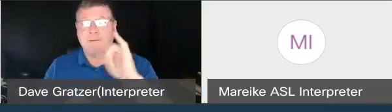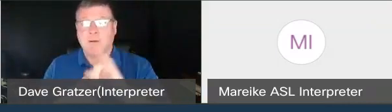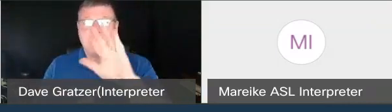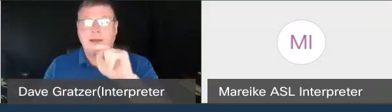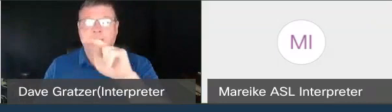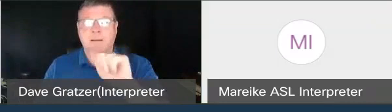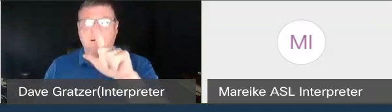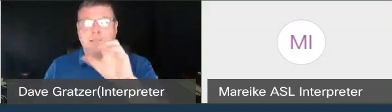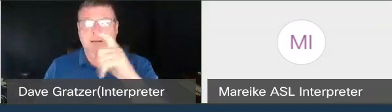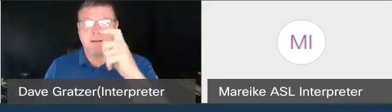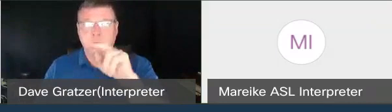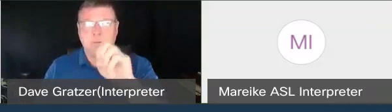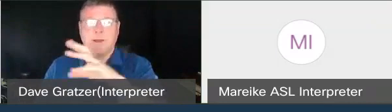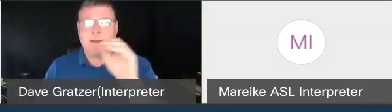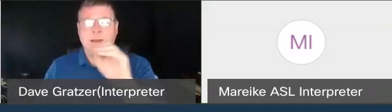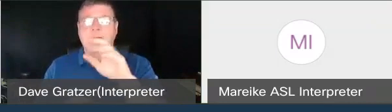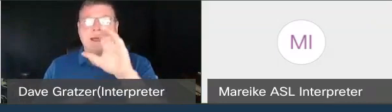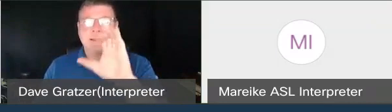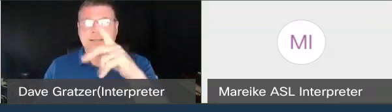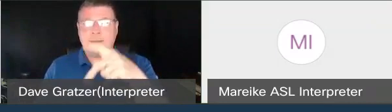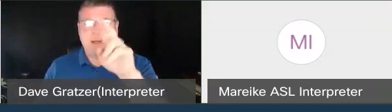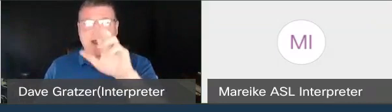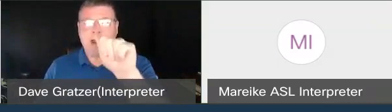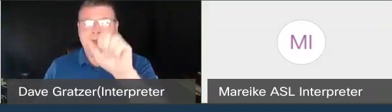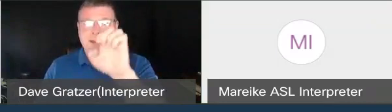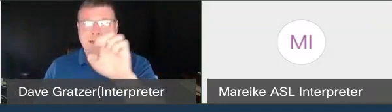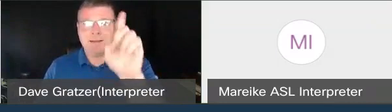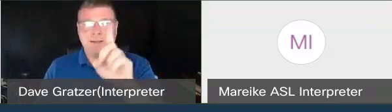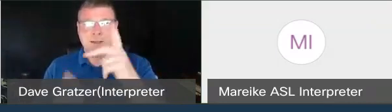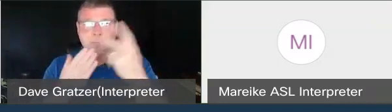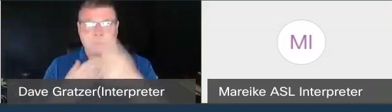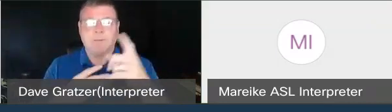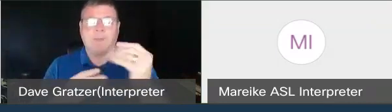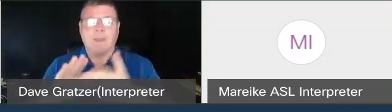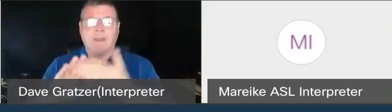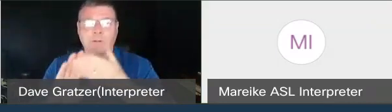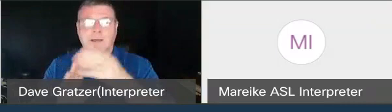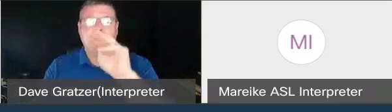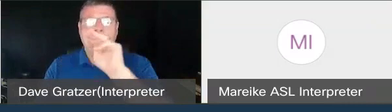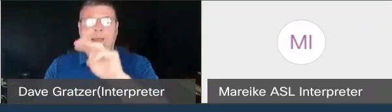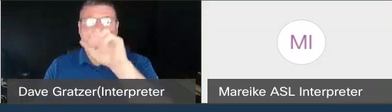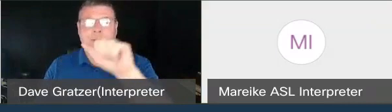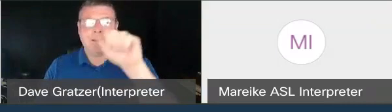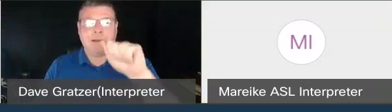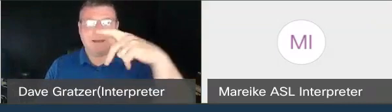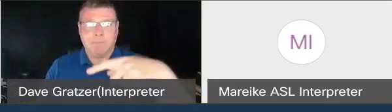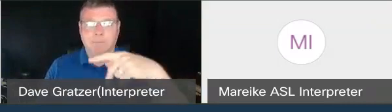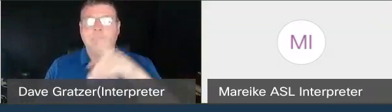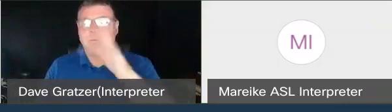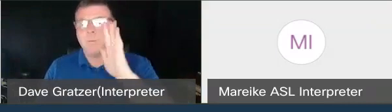and CPR/AED programs, and he co-runs the Motivation Addiction Alternative Program, which you will be hearing about today.